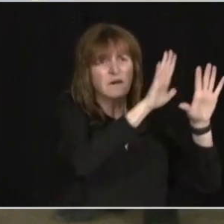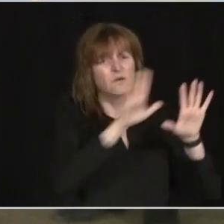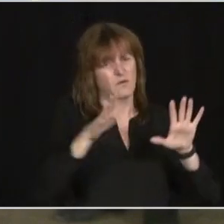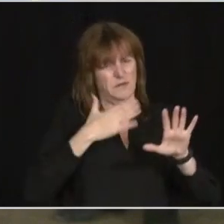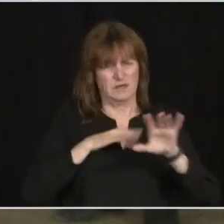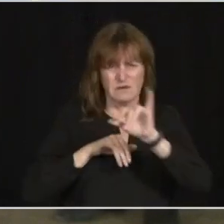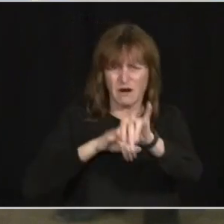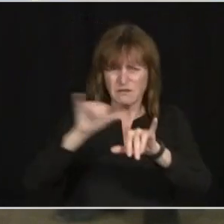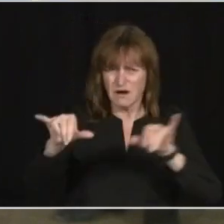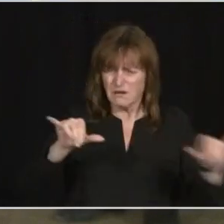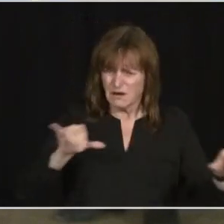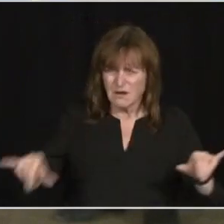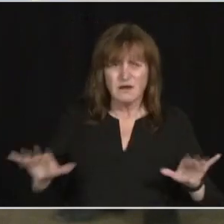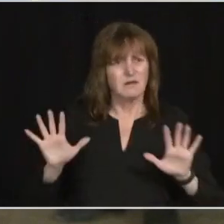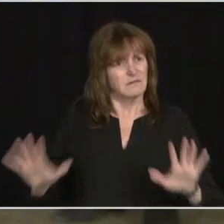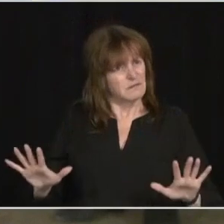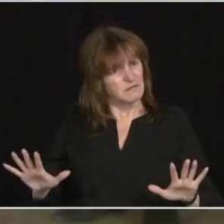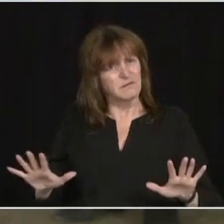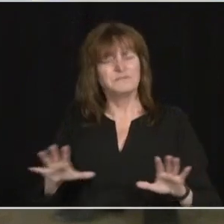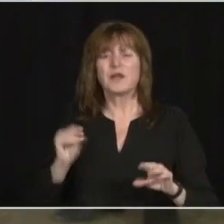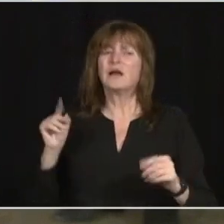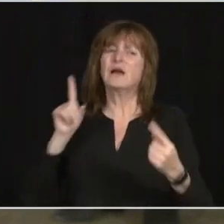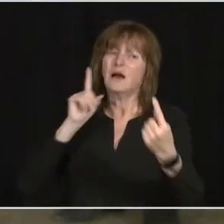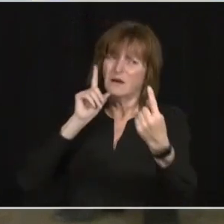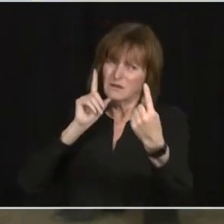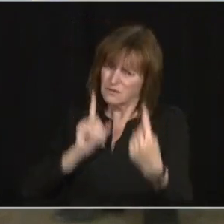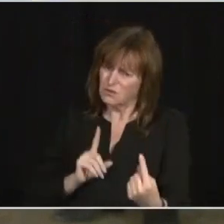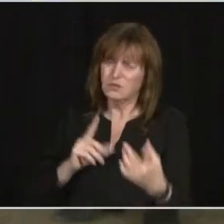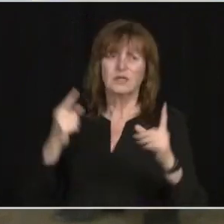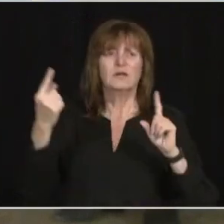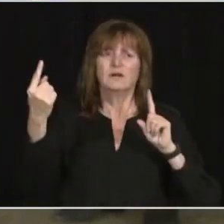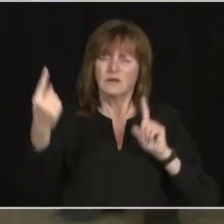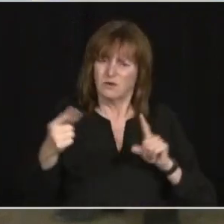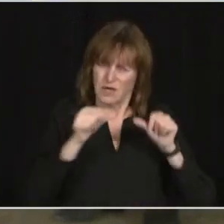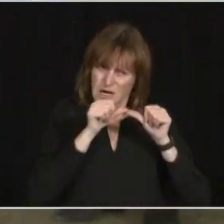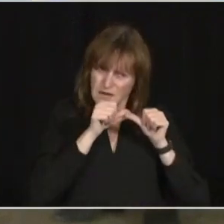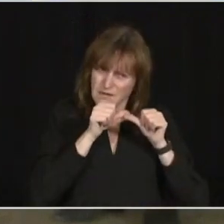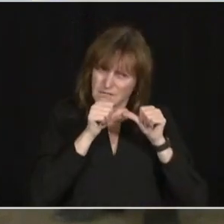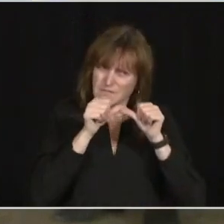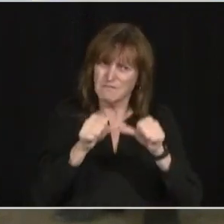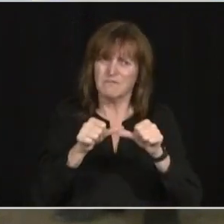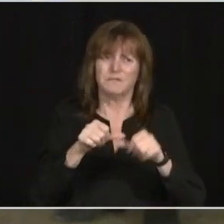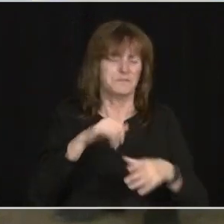continue to practice social distancing and self-isolation. I know it's